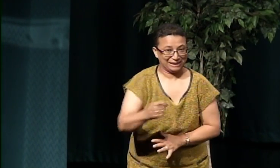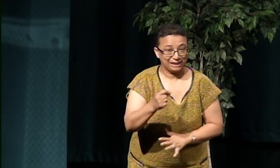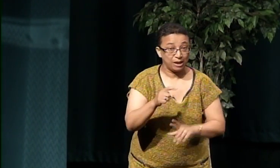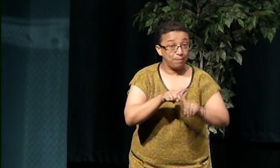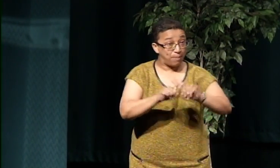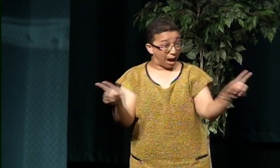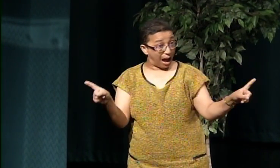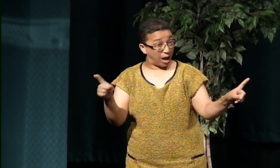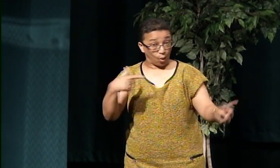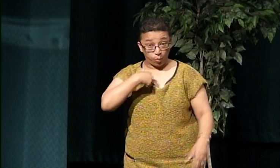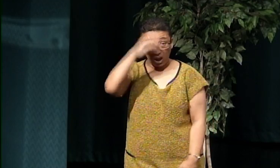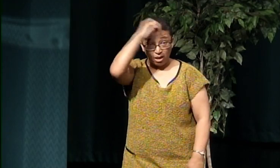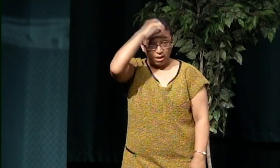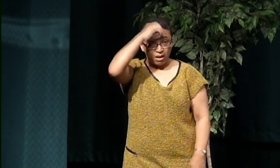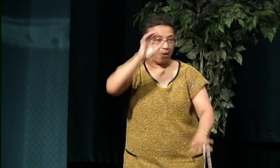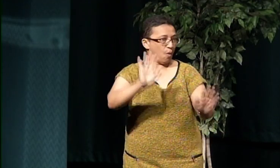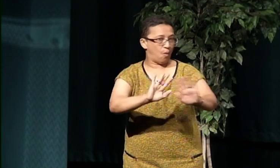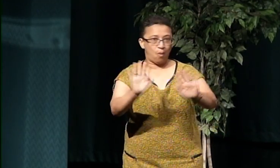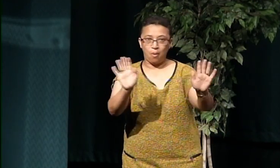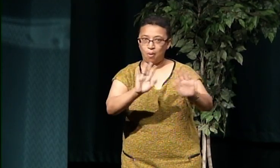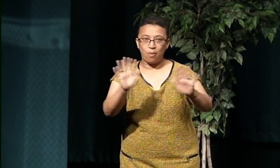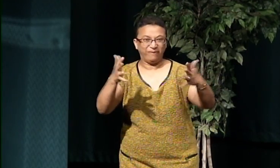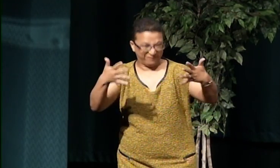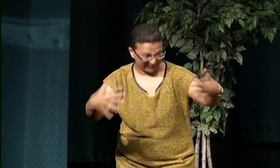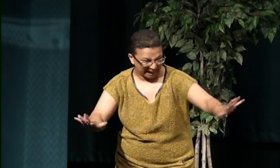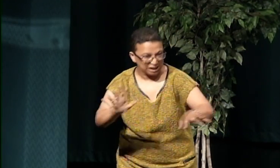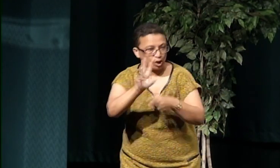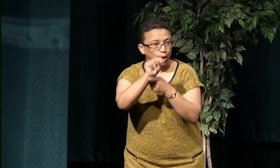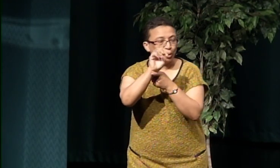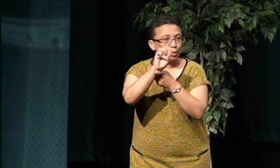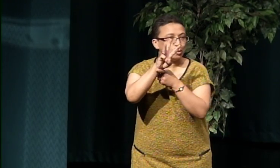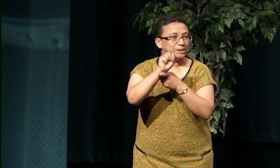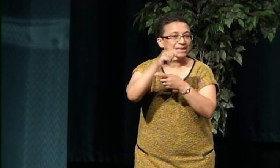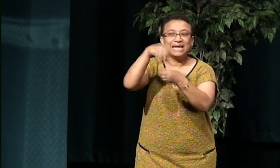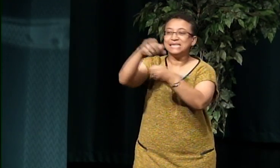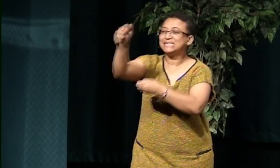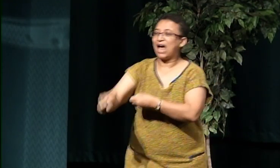So I missed it just by a few months. But that doesn't mean we didn't know what was going on here.